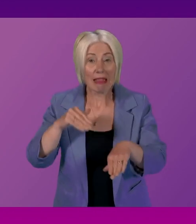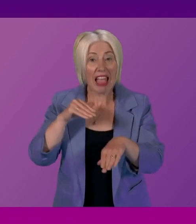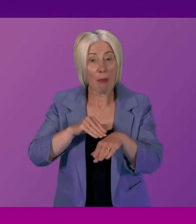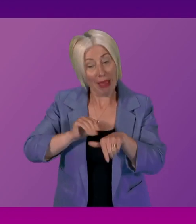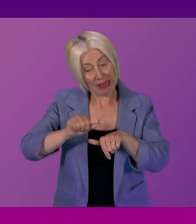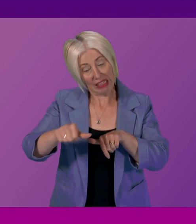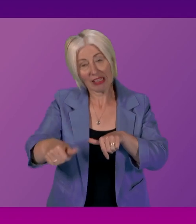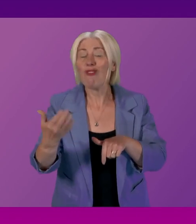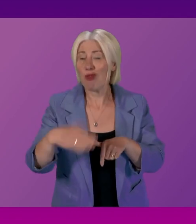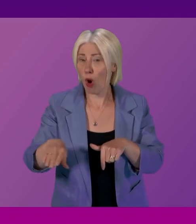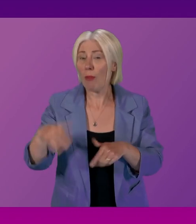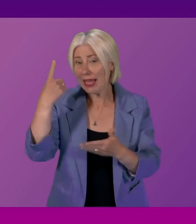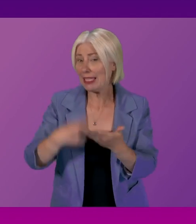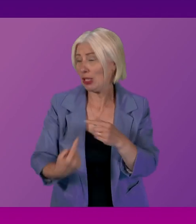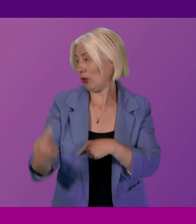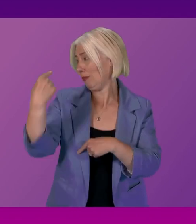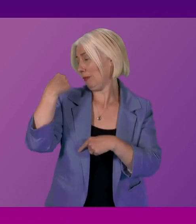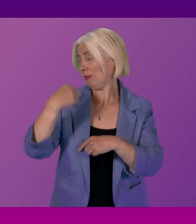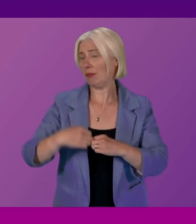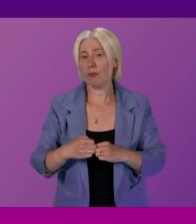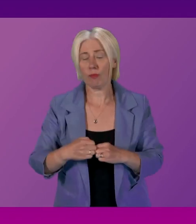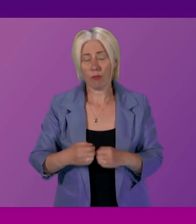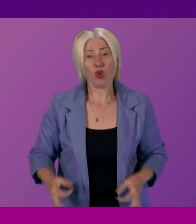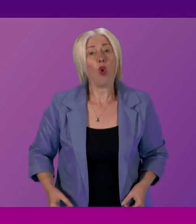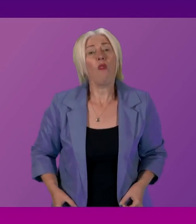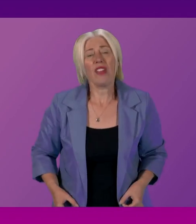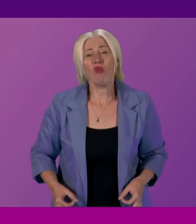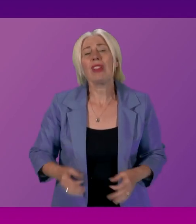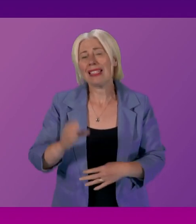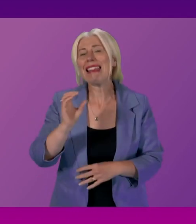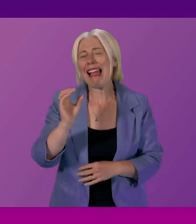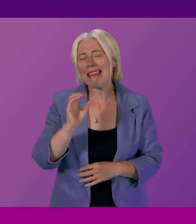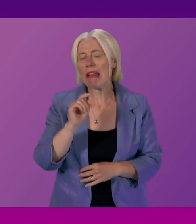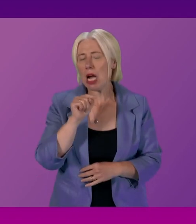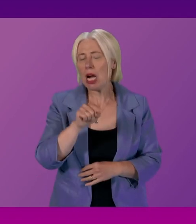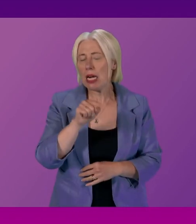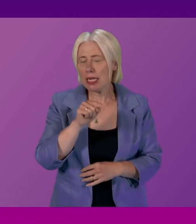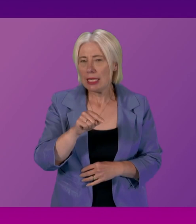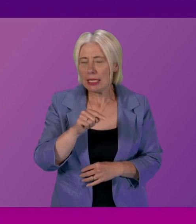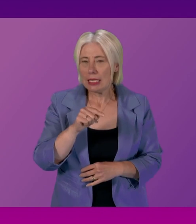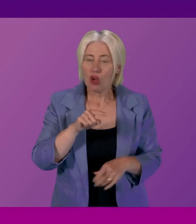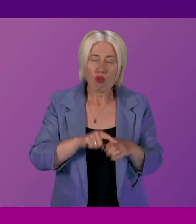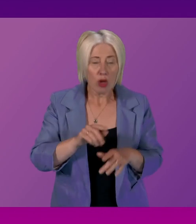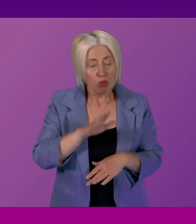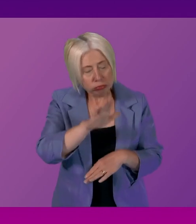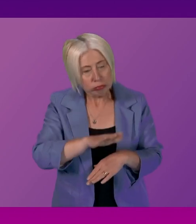On ovarian cancer more specifically, let me try to offer some assurance, if I can.